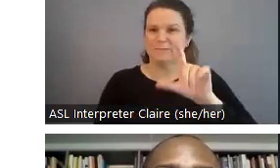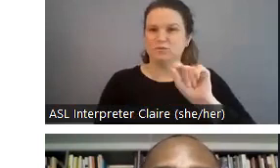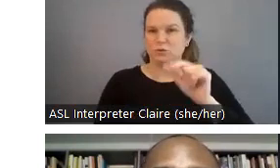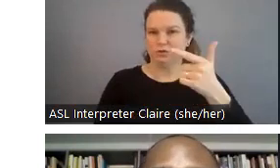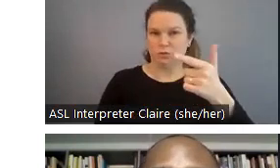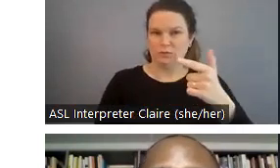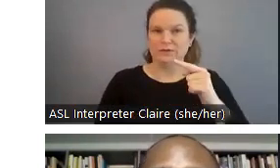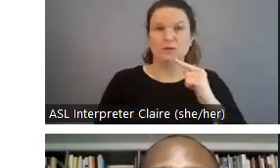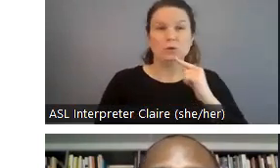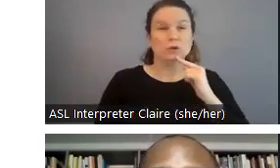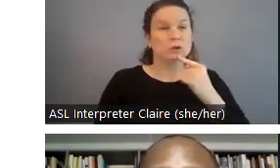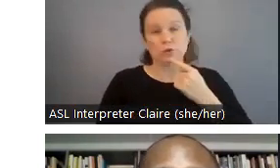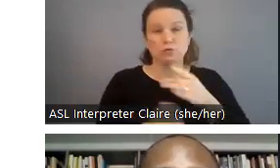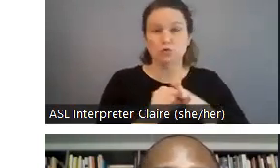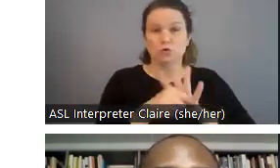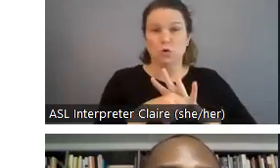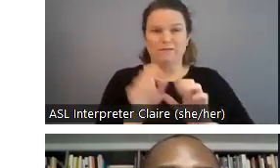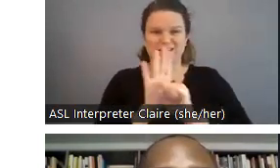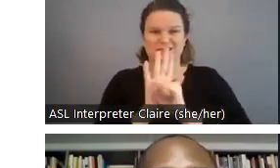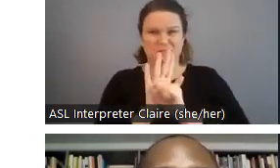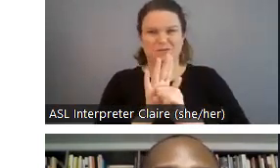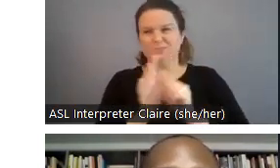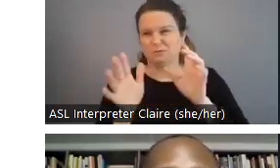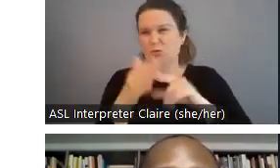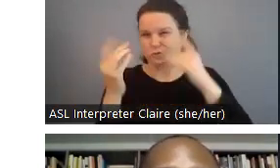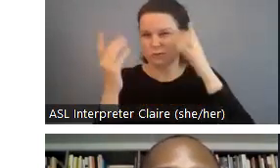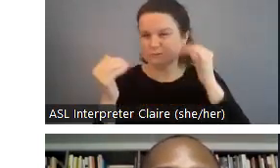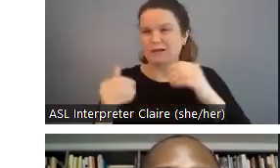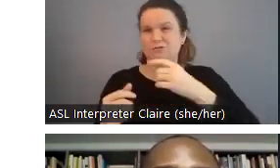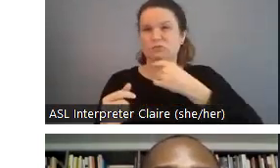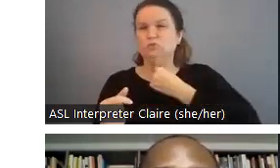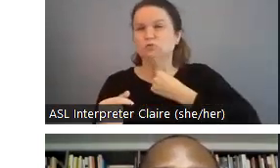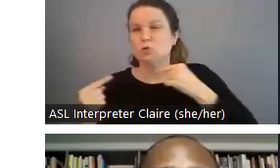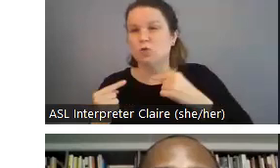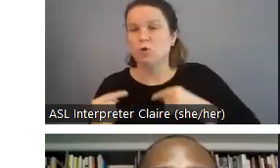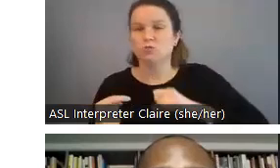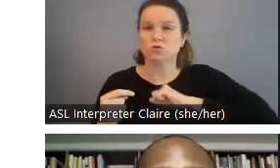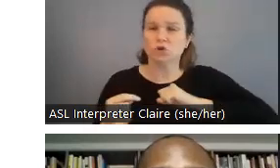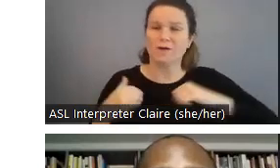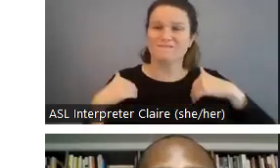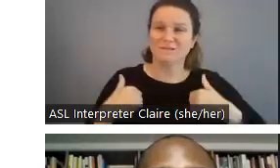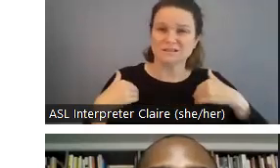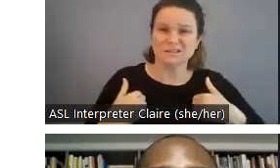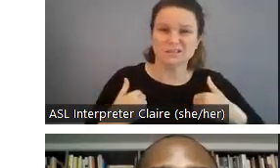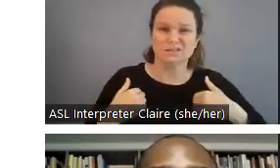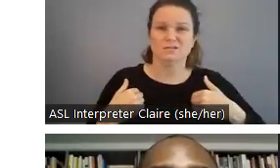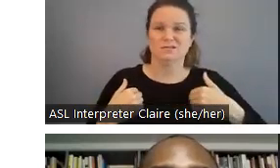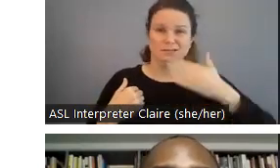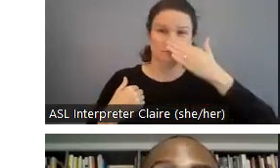acute COVID symptoms were as you might imagine: sore throat, cough, fatigue,